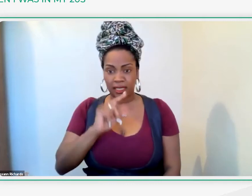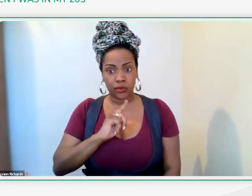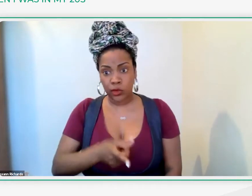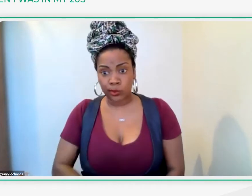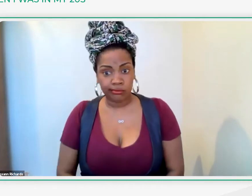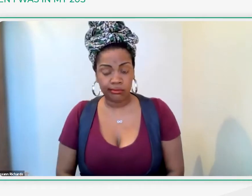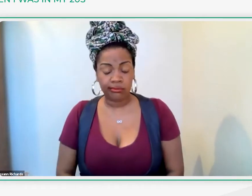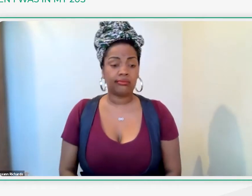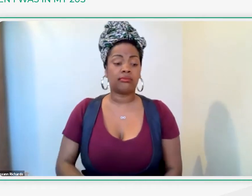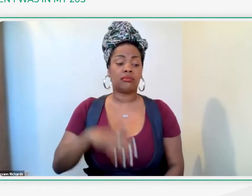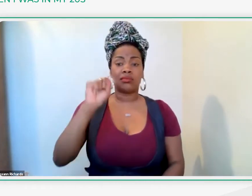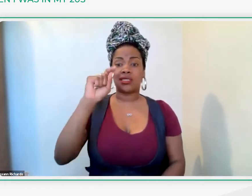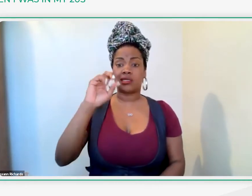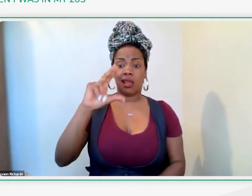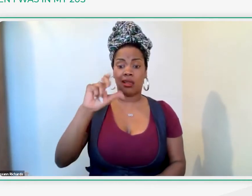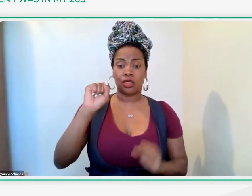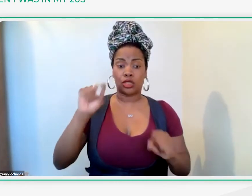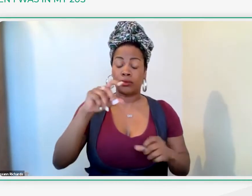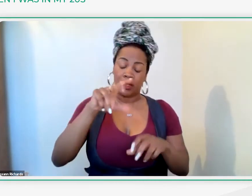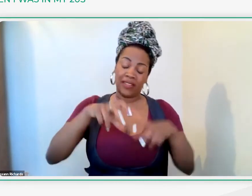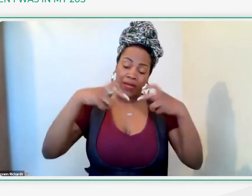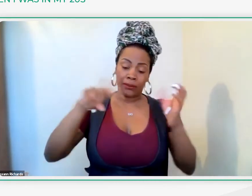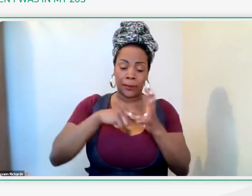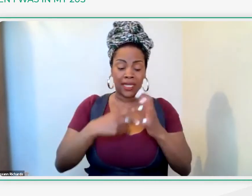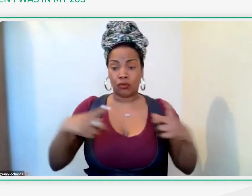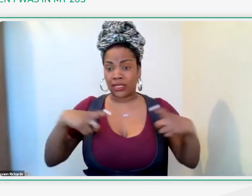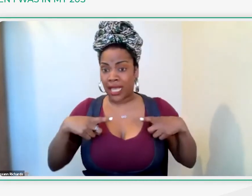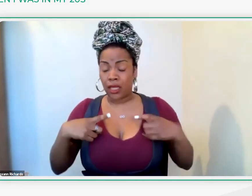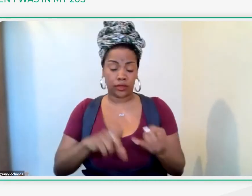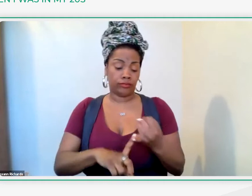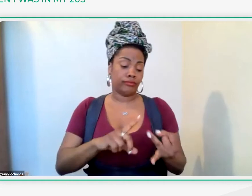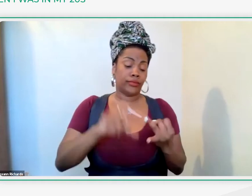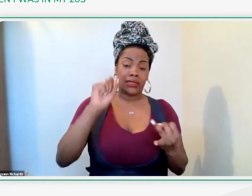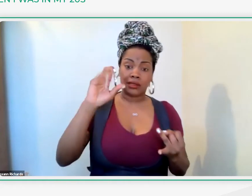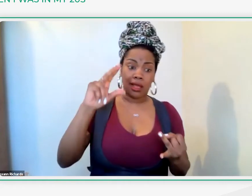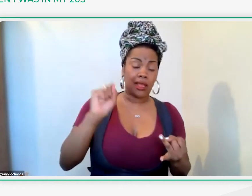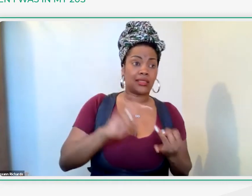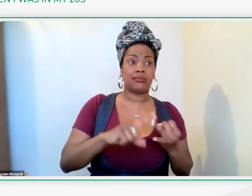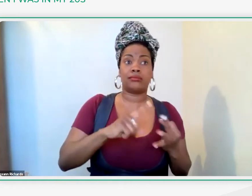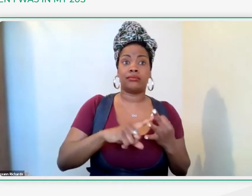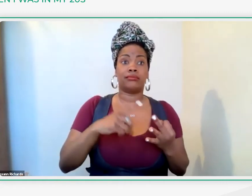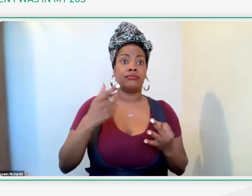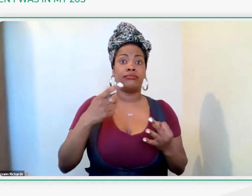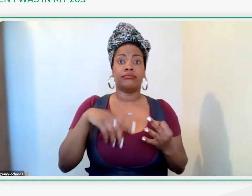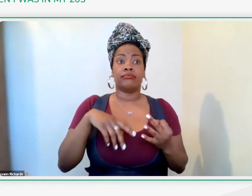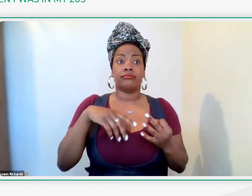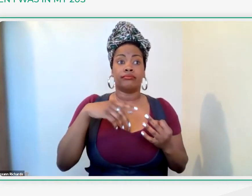But it’s not only that. You can invest in retirement.